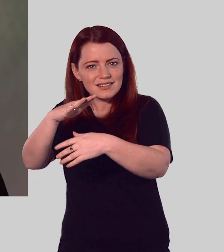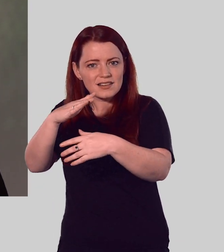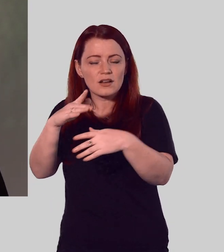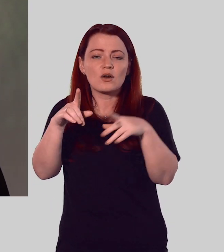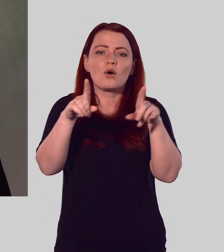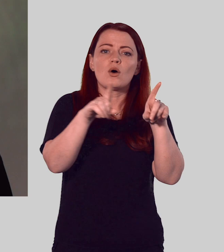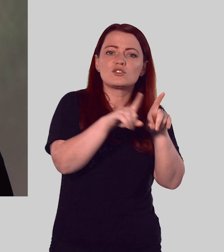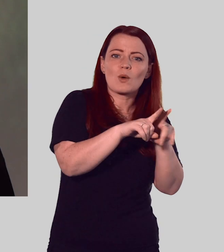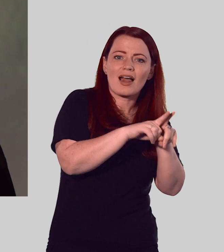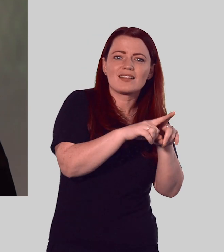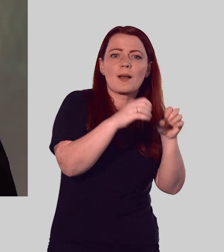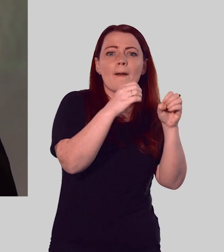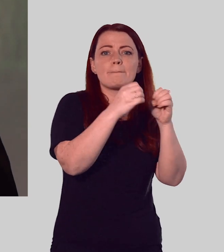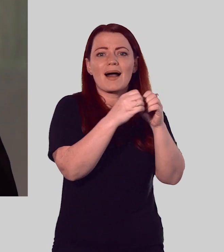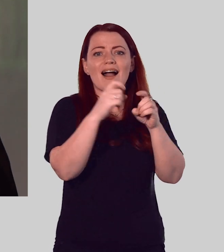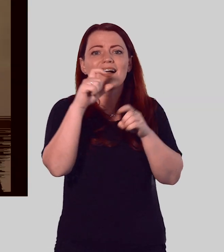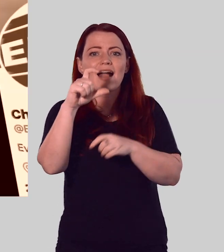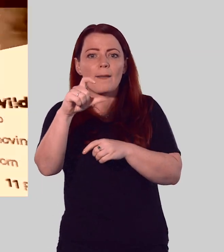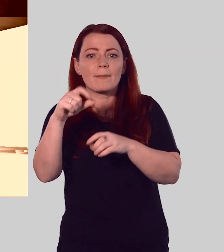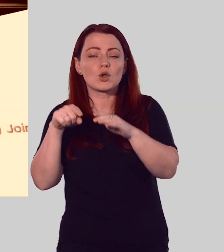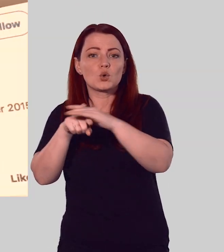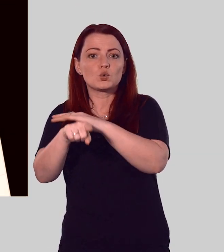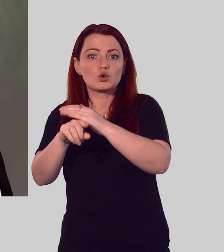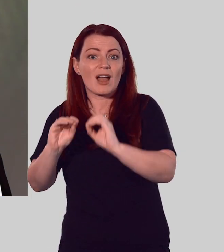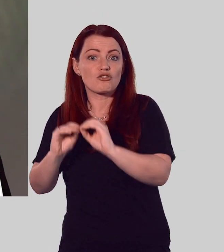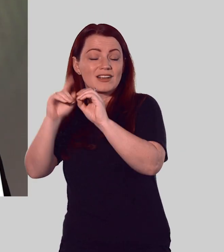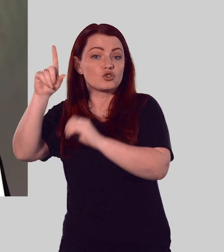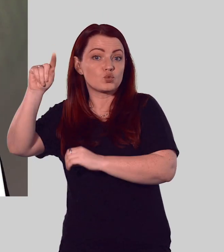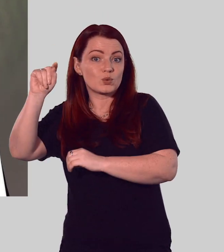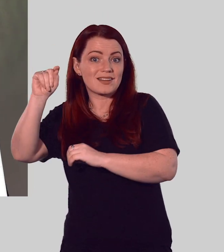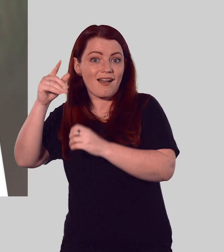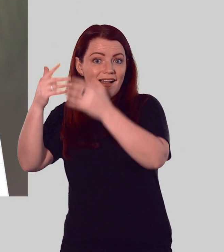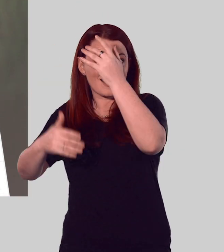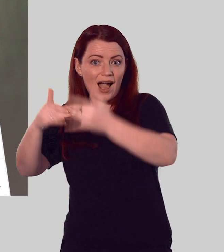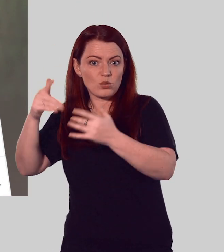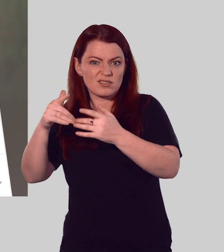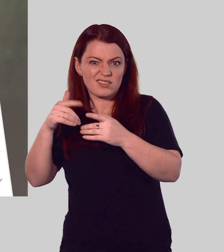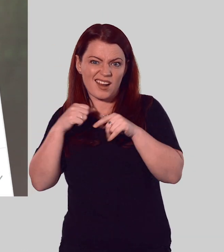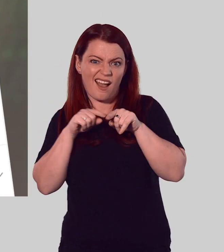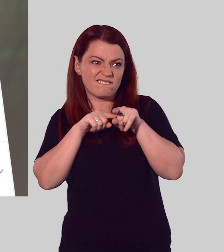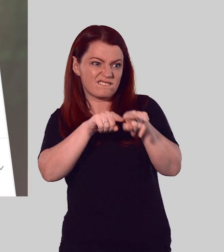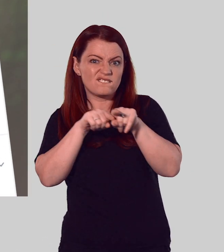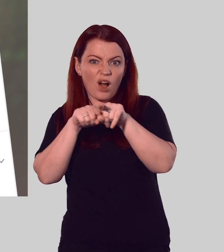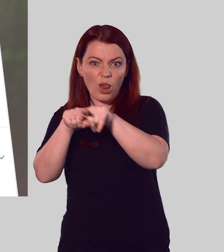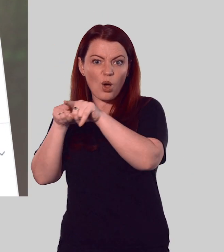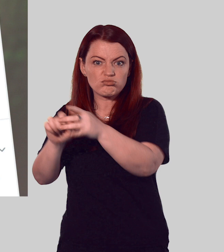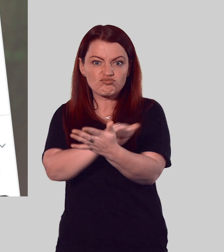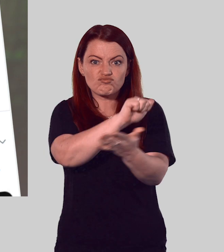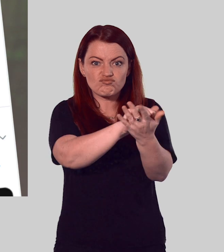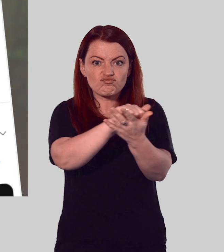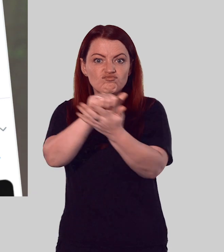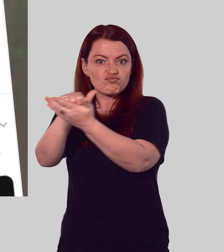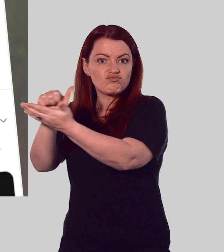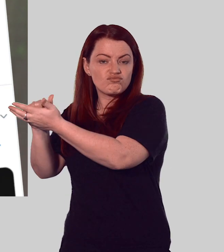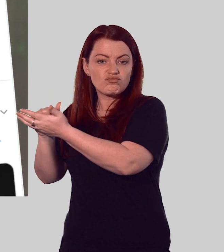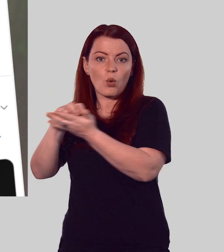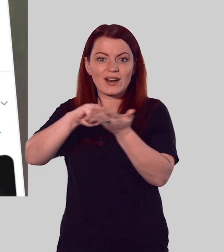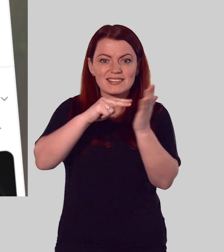I created a Twitter account for EPM followed relevant organizations such as the United Nations and some of which